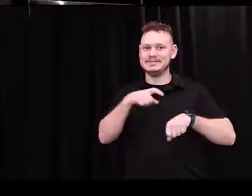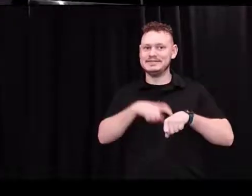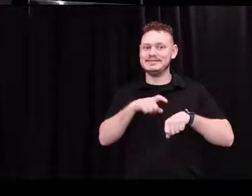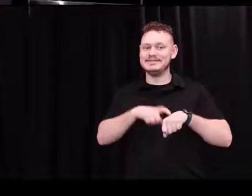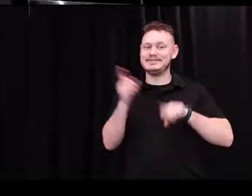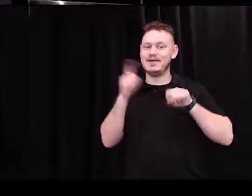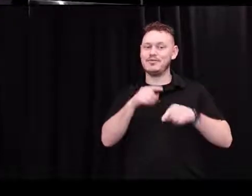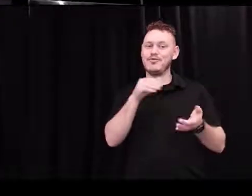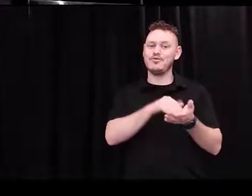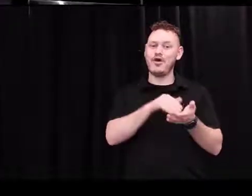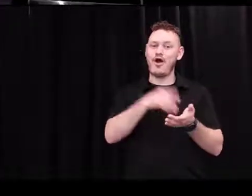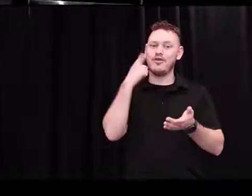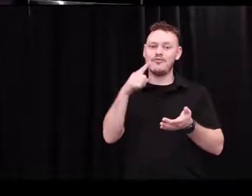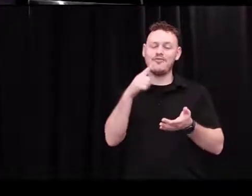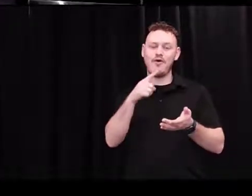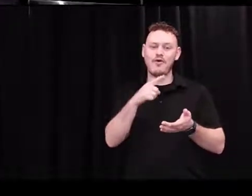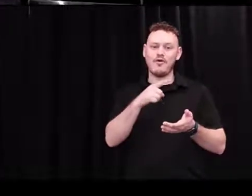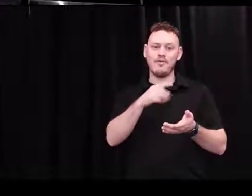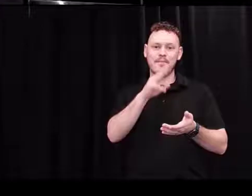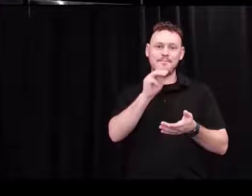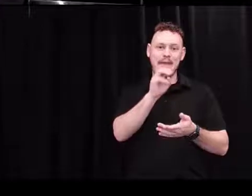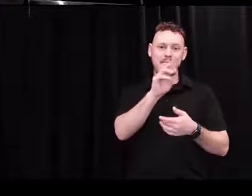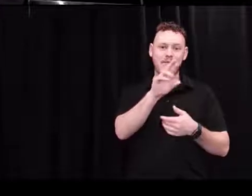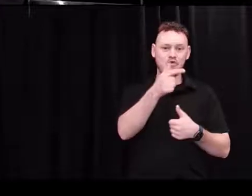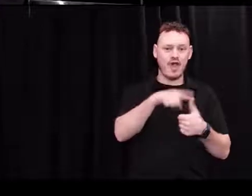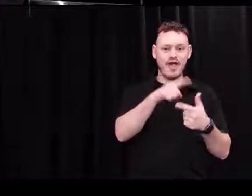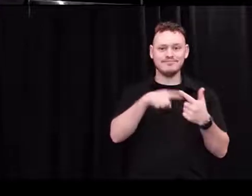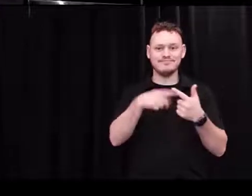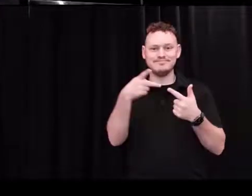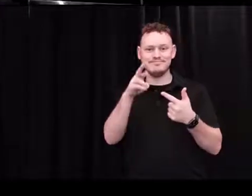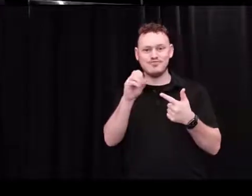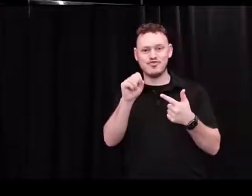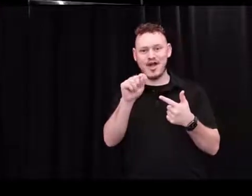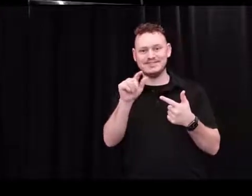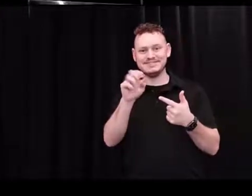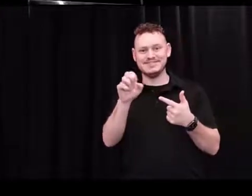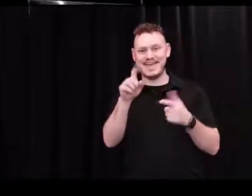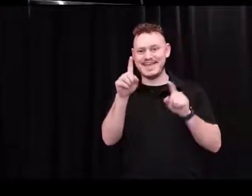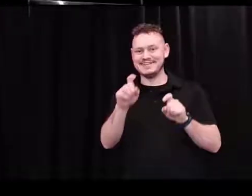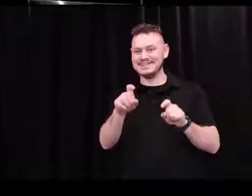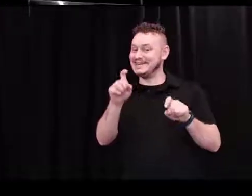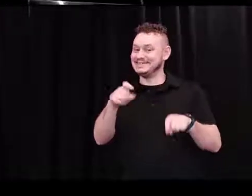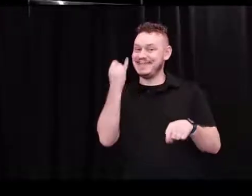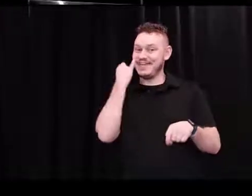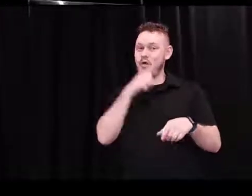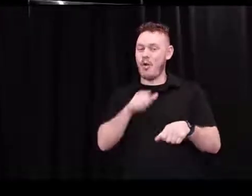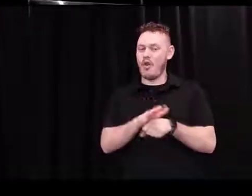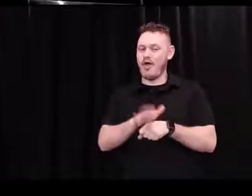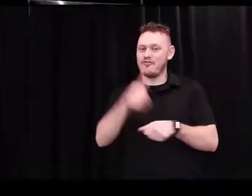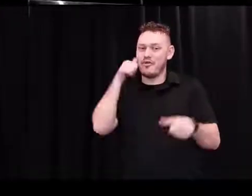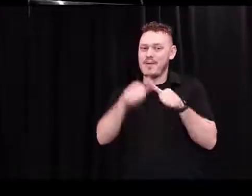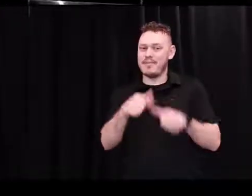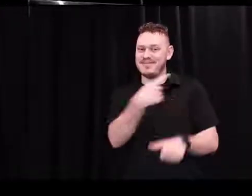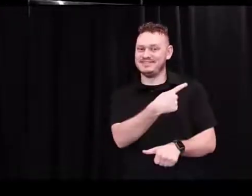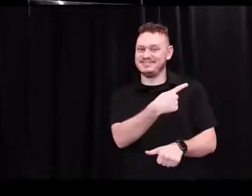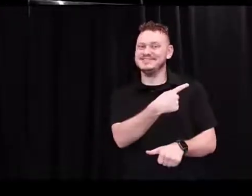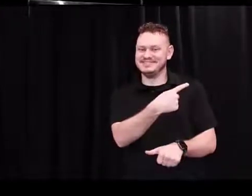or your prostate exam. So this is so the title on the page says what's happening, and it's